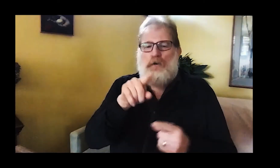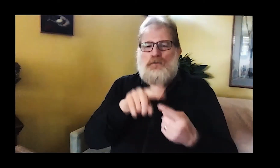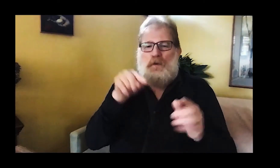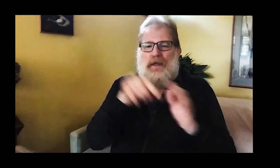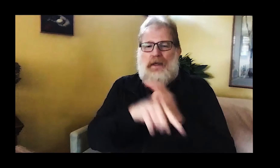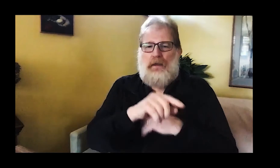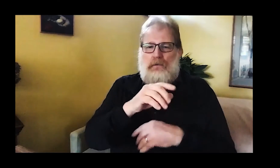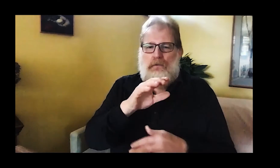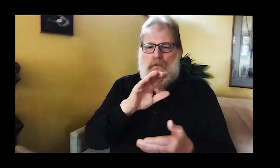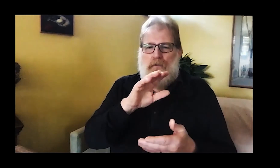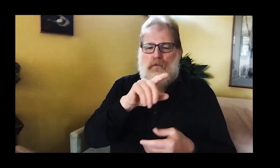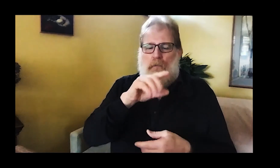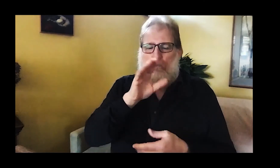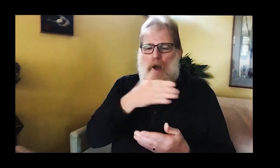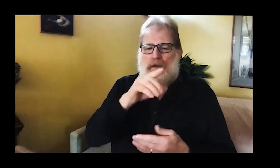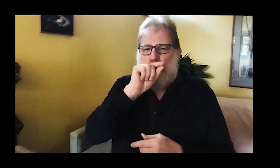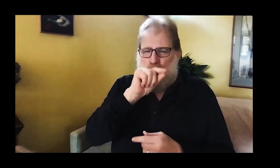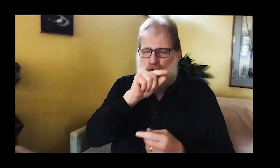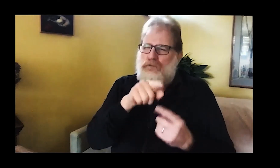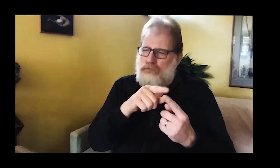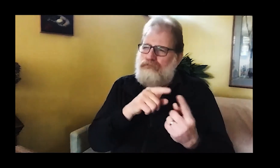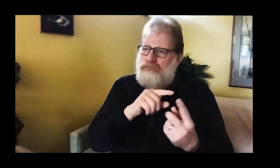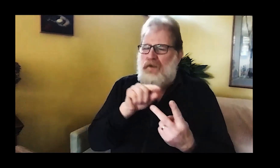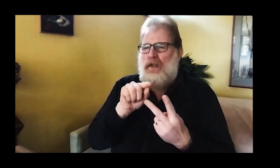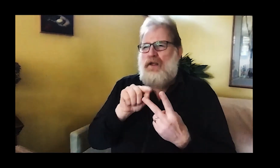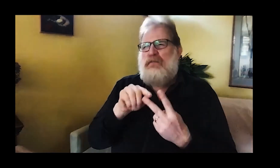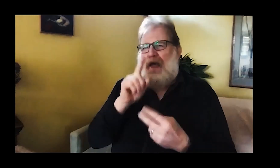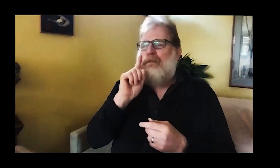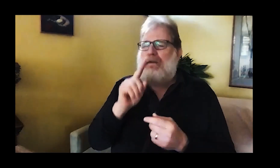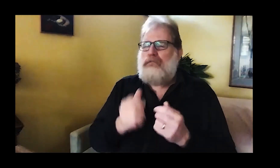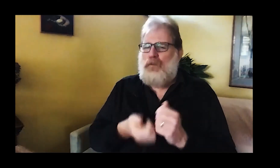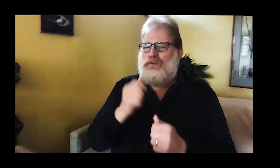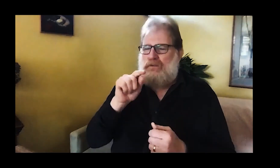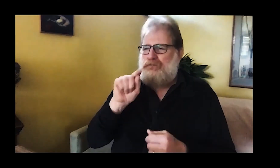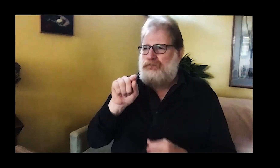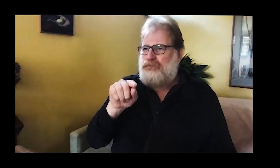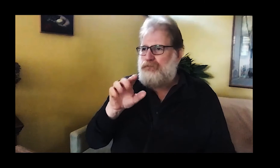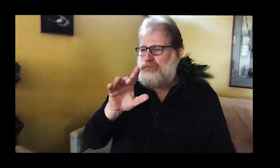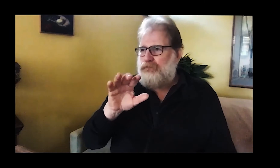Well there was my character in ‘To Kill a Mockingbird’ but I think my favorite one was uh